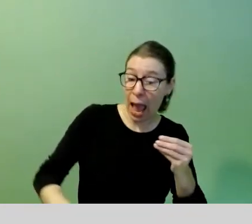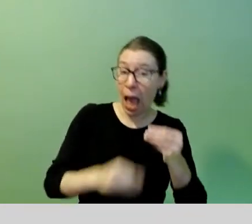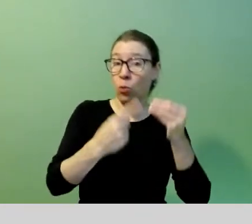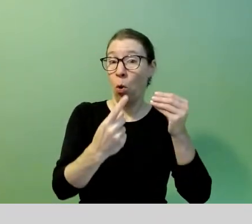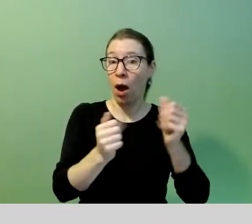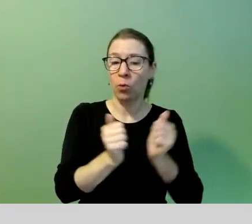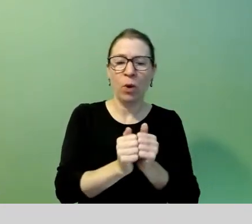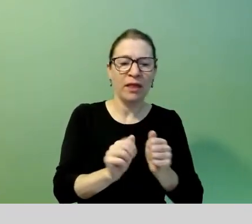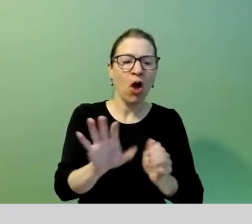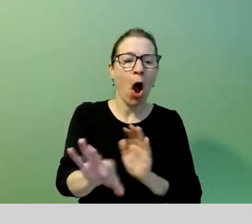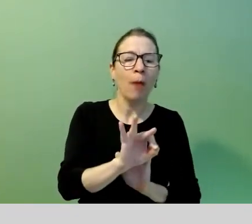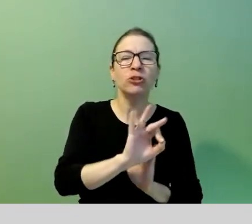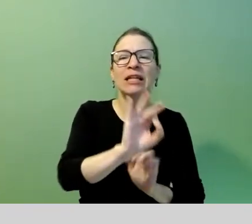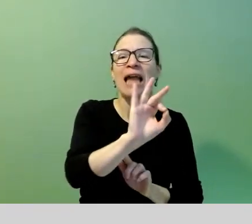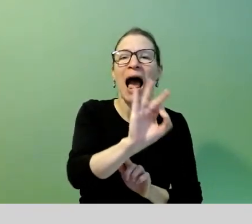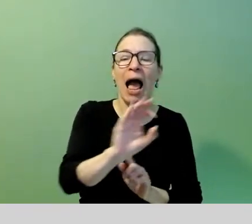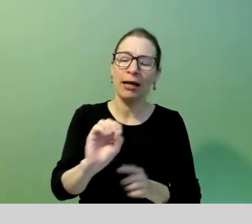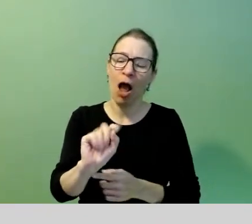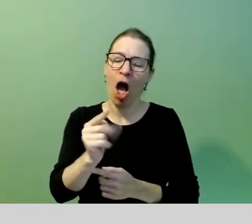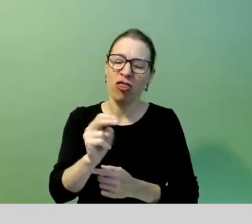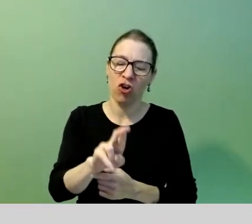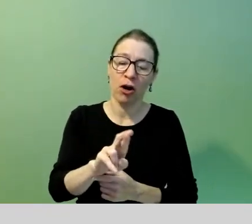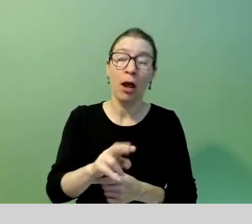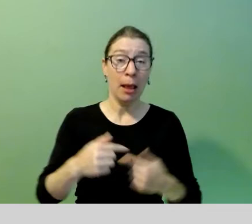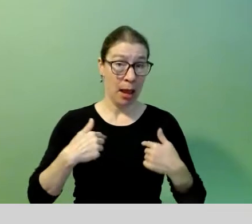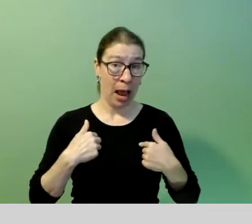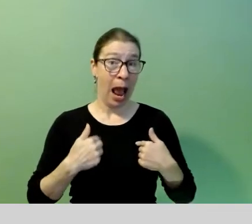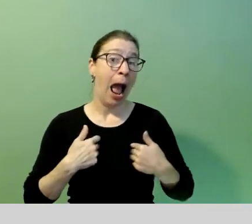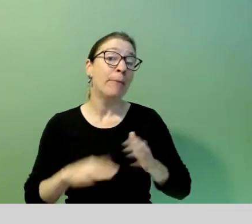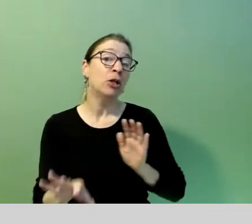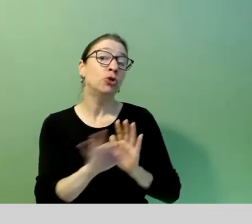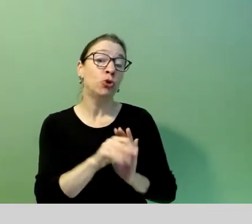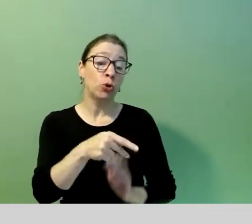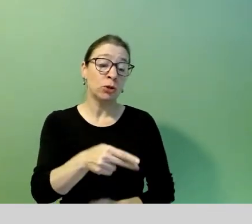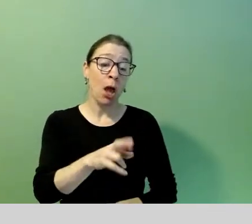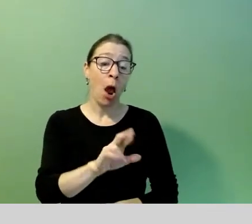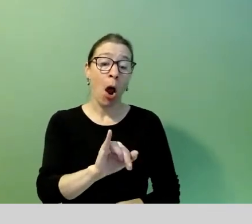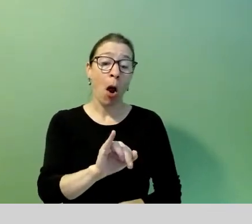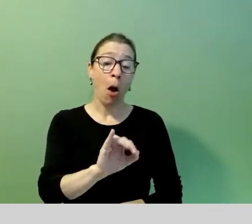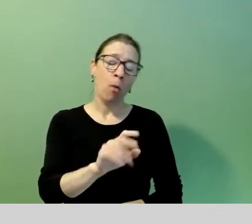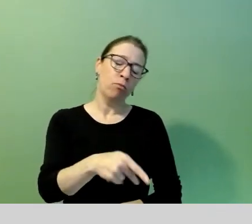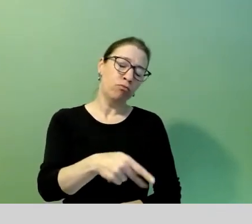In this case, I'm going to choose proprietary, or no license, until I decide how I'd prefer to license this code.